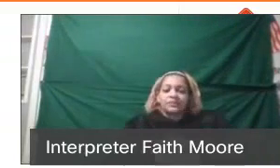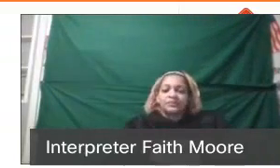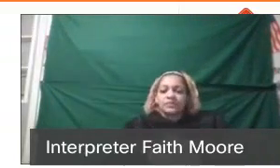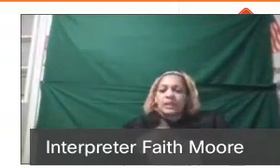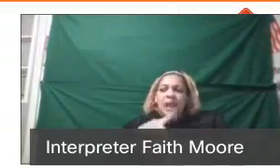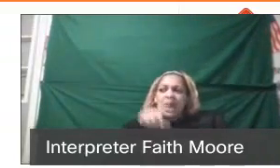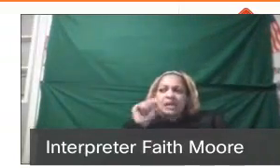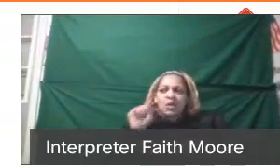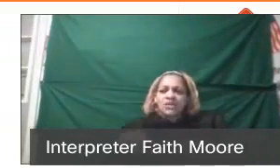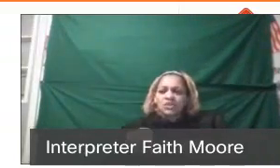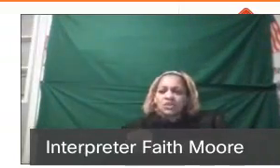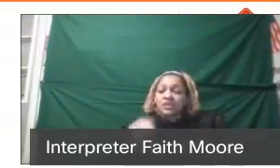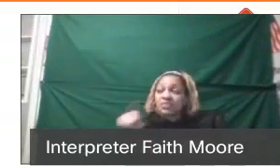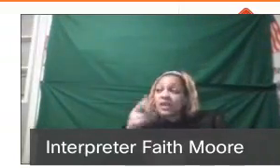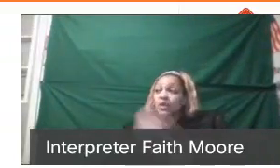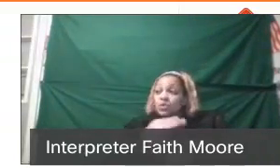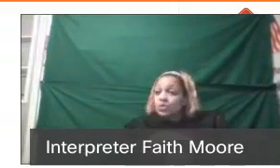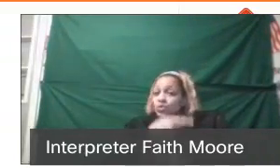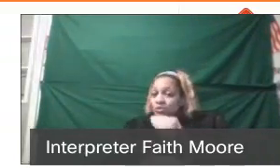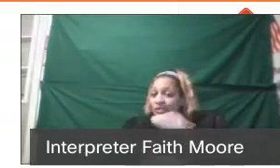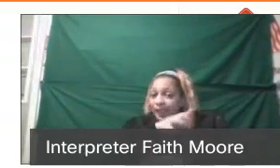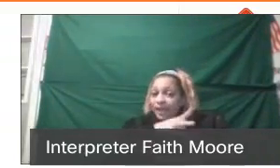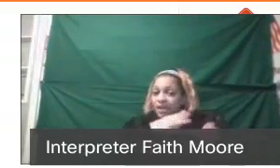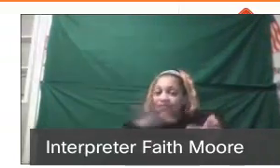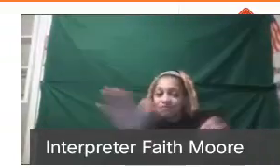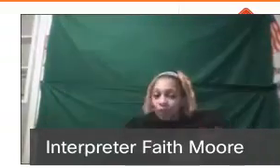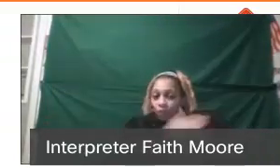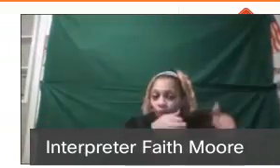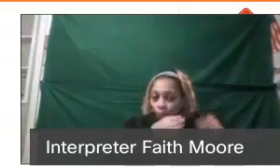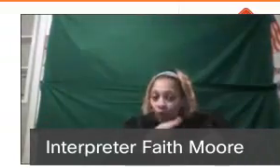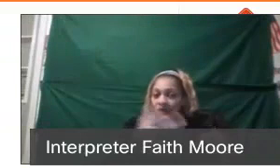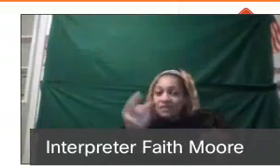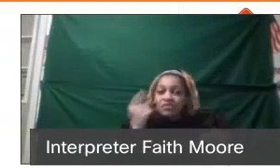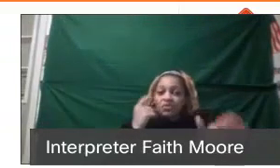Do they use the entire roadway with when they do make that turn? Like, when they need.